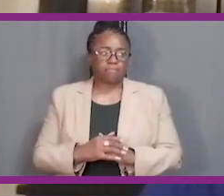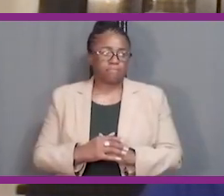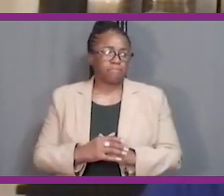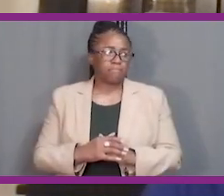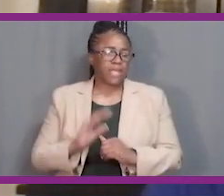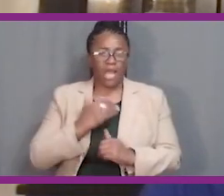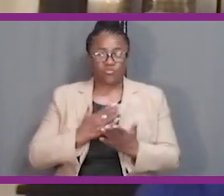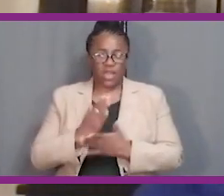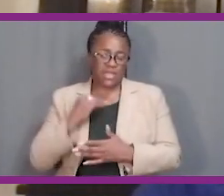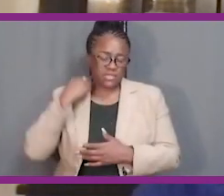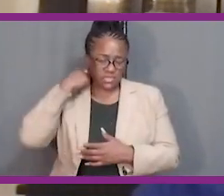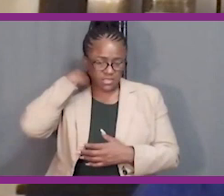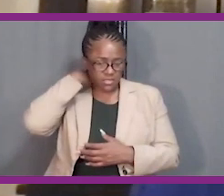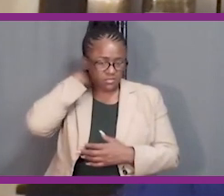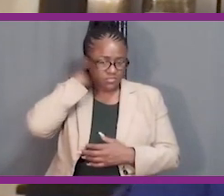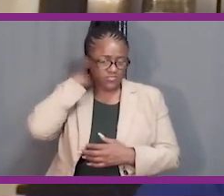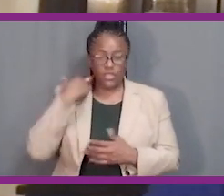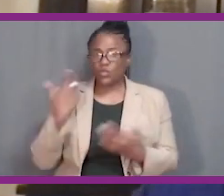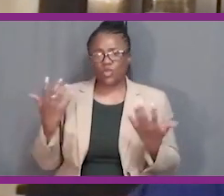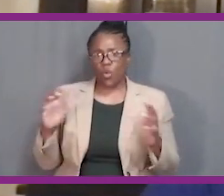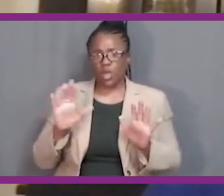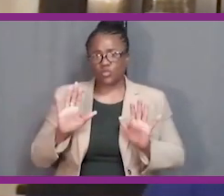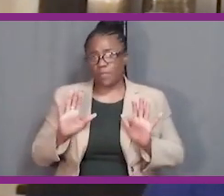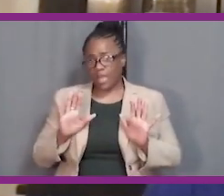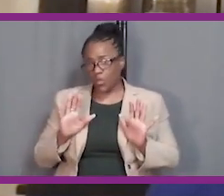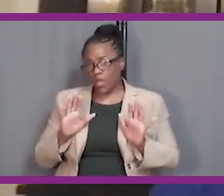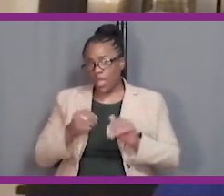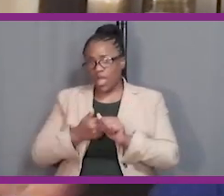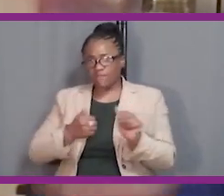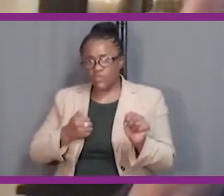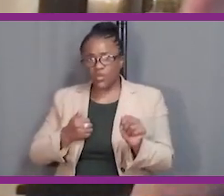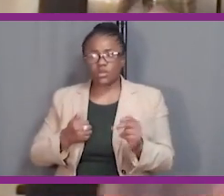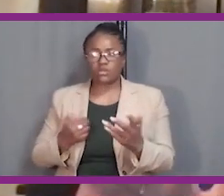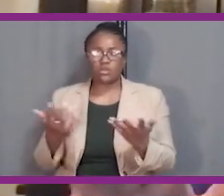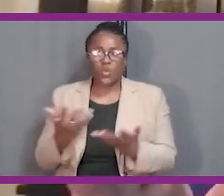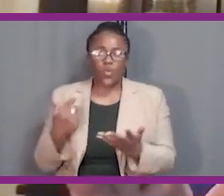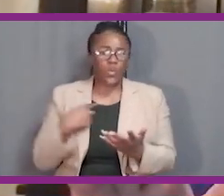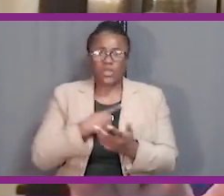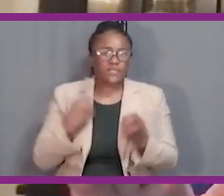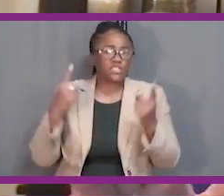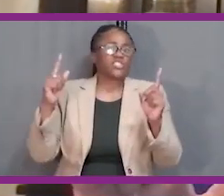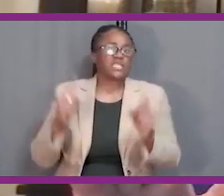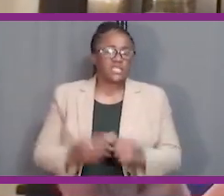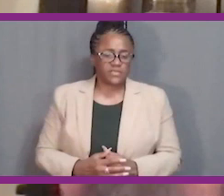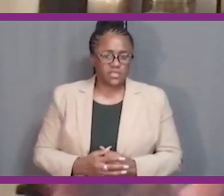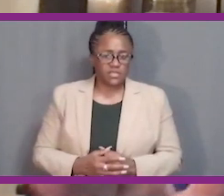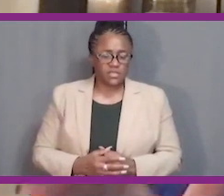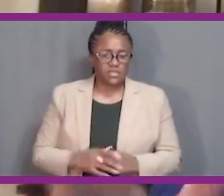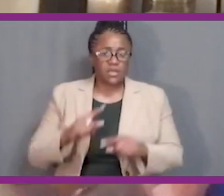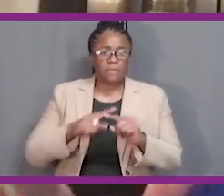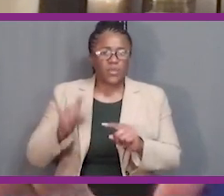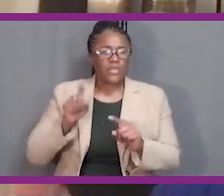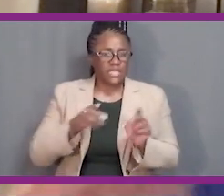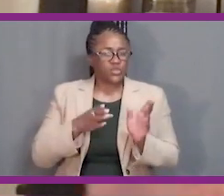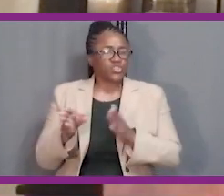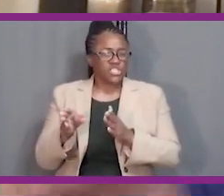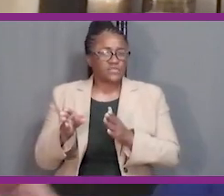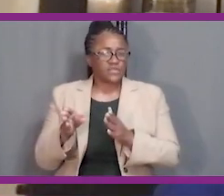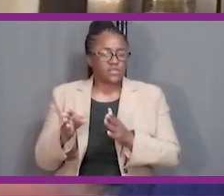we've achieved, but we need to shift from just focusing on a rights-based approach to one that